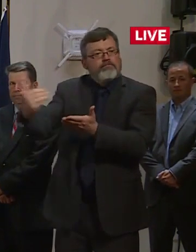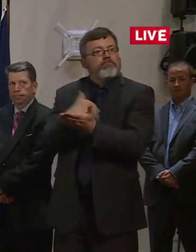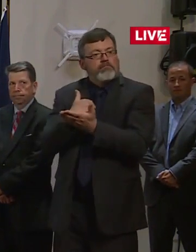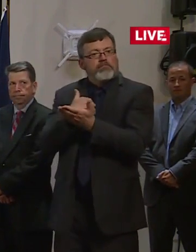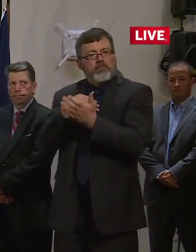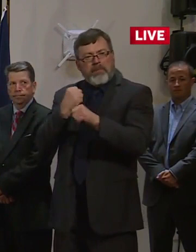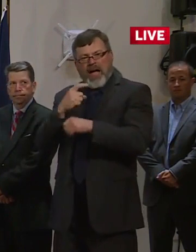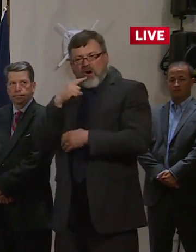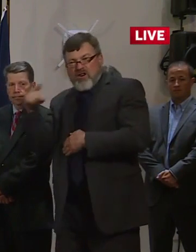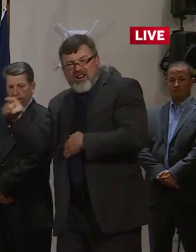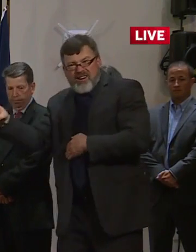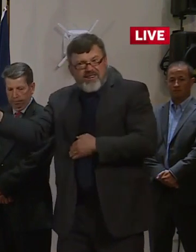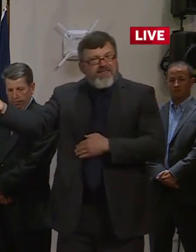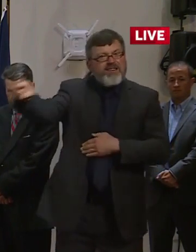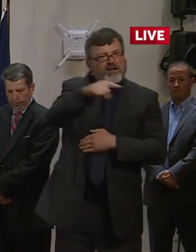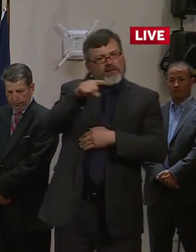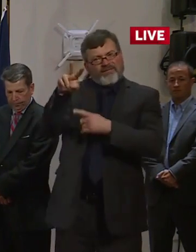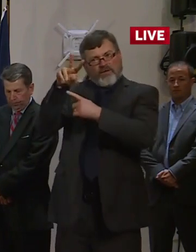WE WERE TAKING, AND WHY.